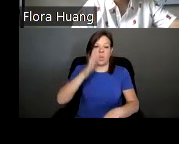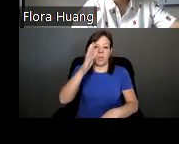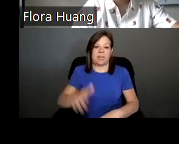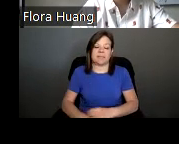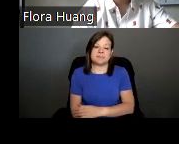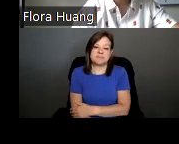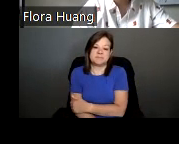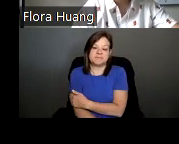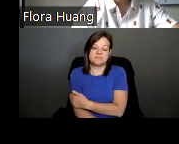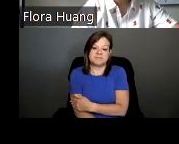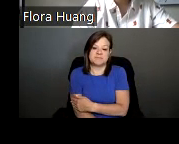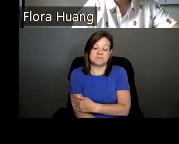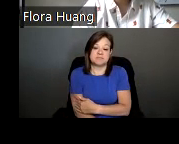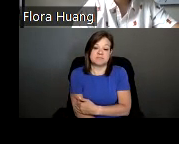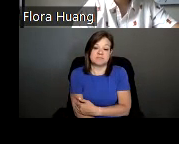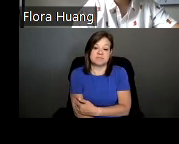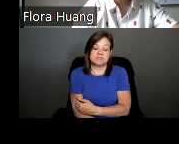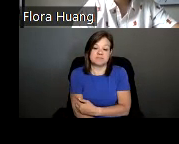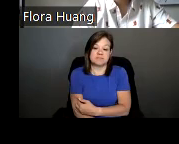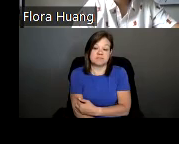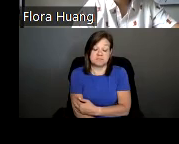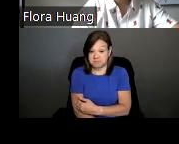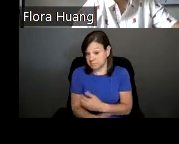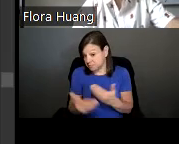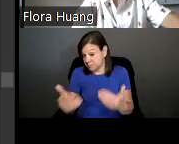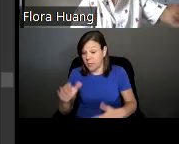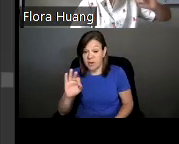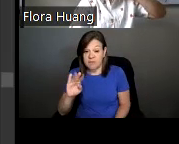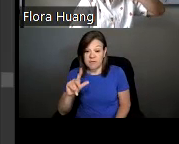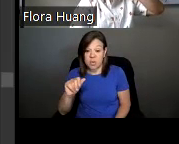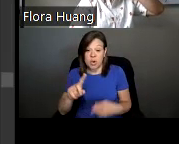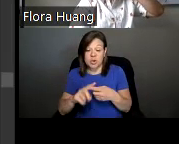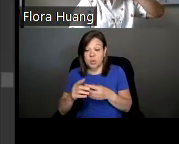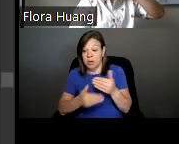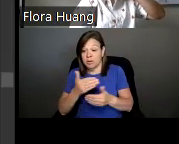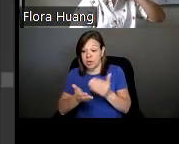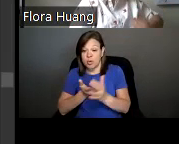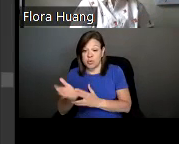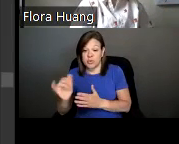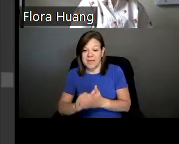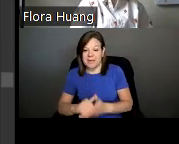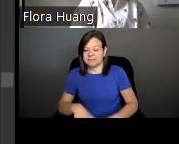So Flora, you wanna walk us through that selection pane? Yes. All right.